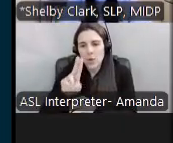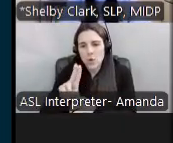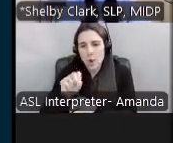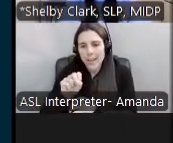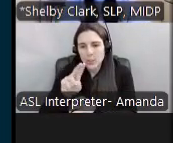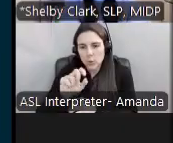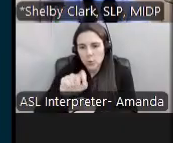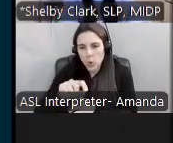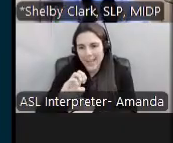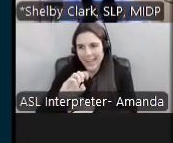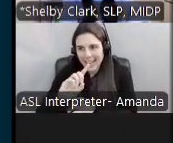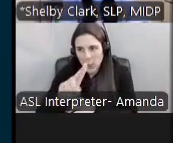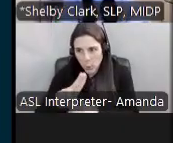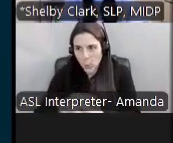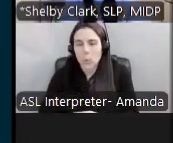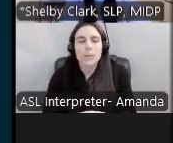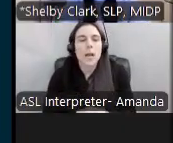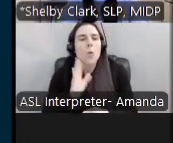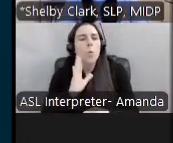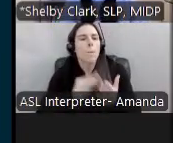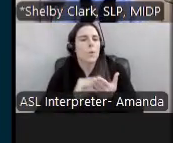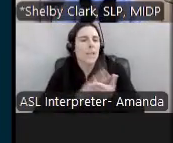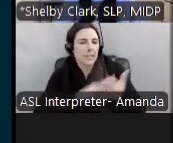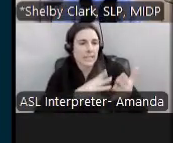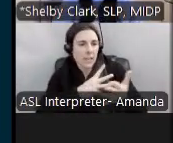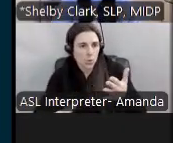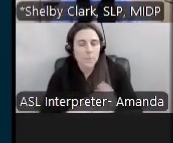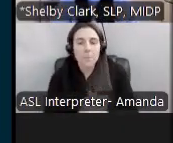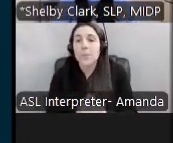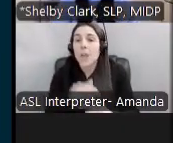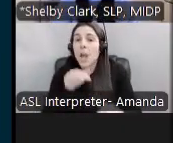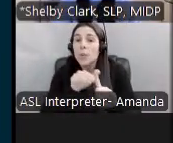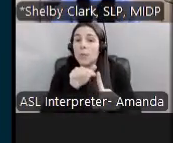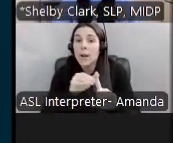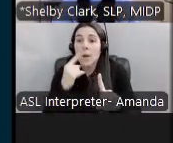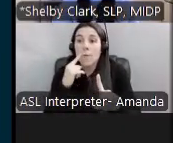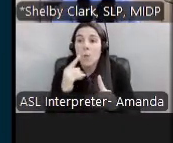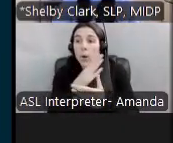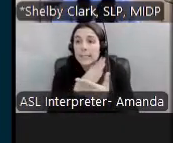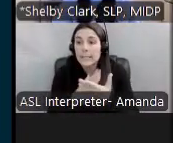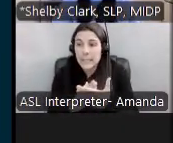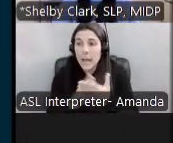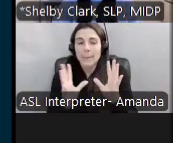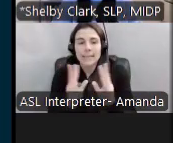as an just a reminder for some session etiquette, please